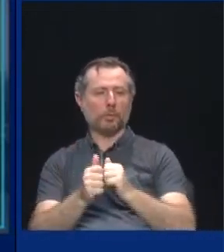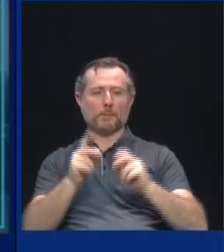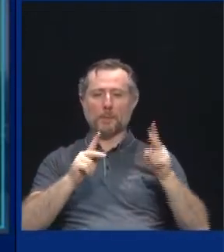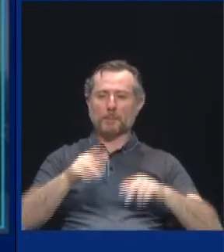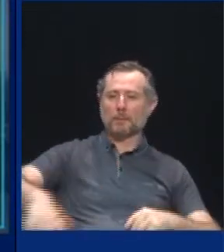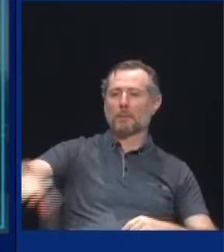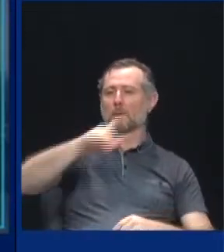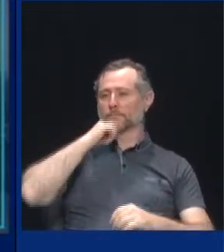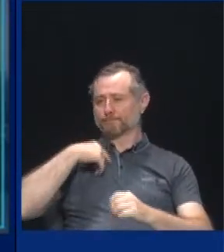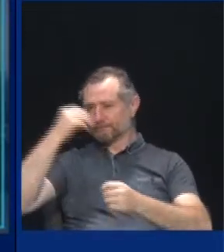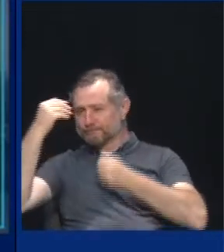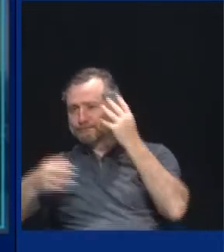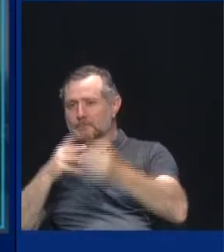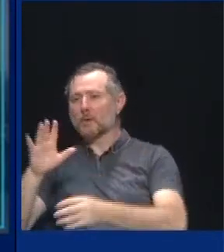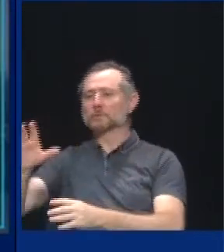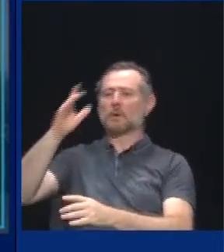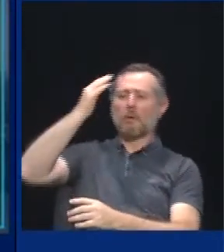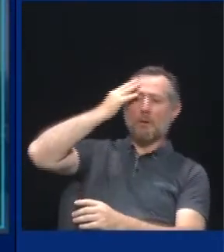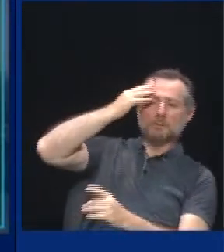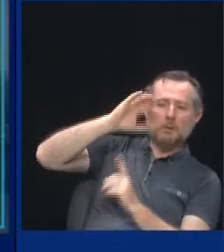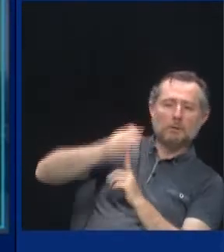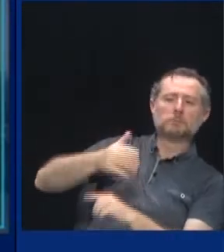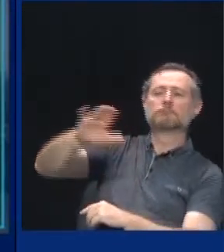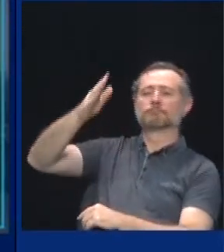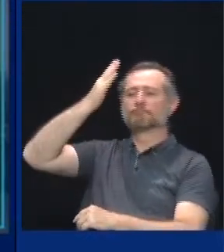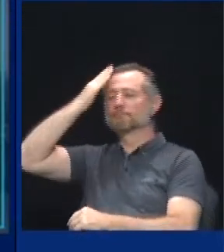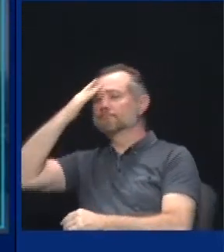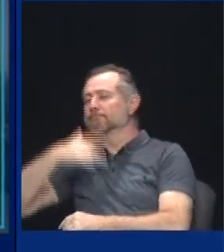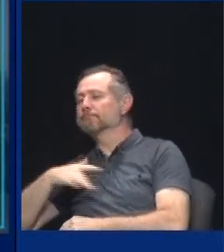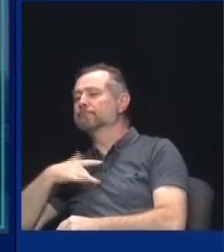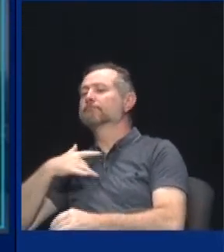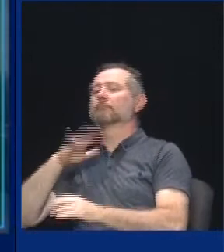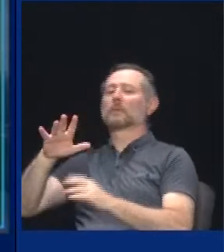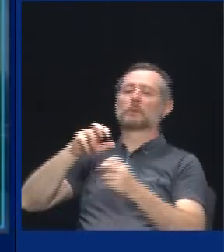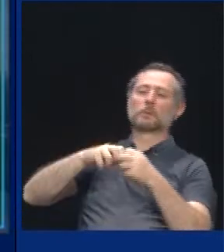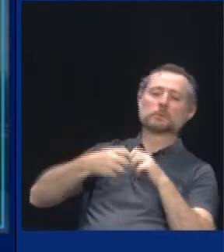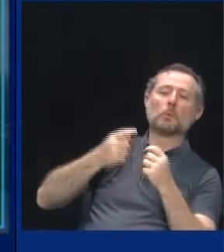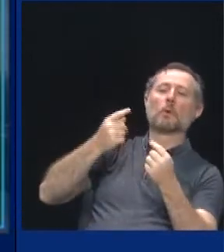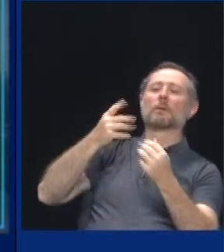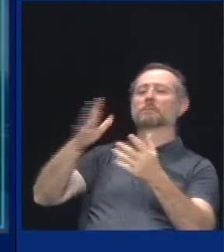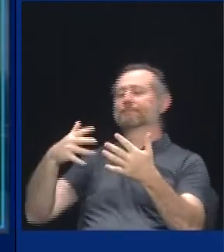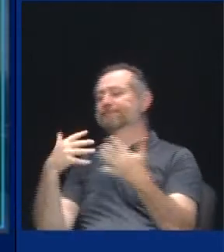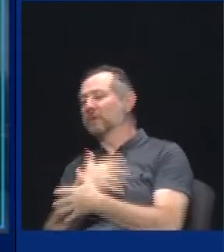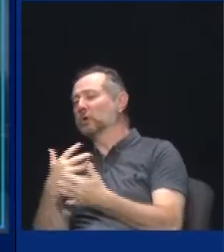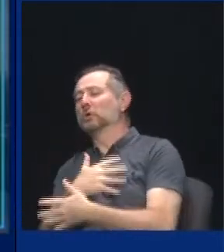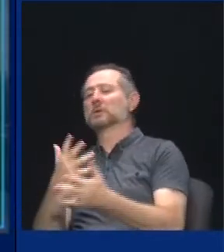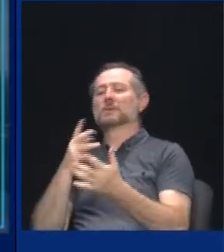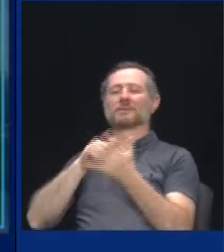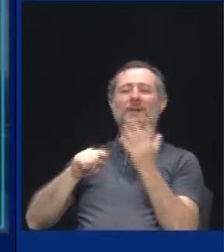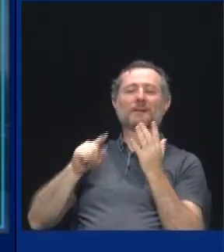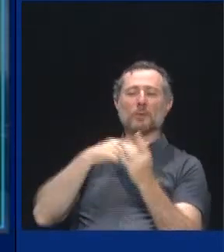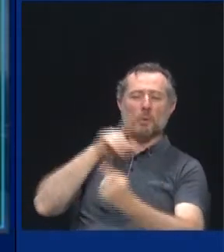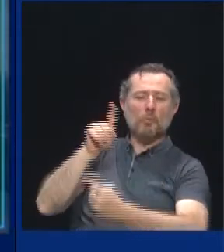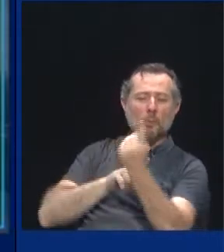WHO CAN HAVE CONVERSATIONS IN THE COMMUNITY WITH PEOPLE WHO KNOW THEM, WHO CULTURALLY KNOW